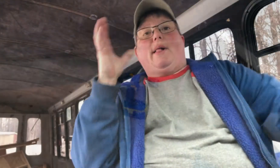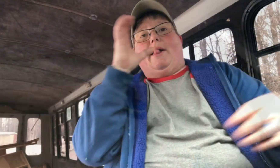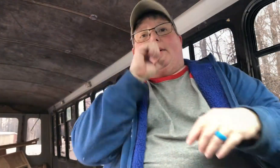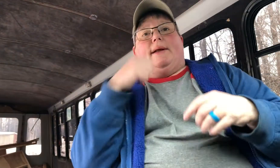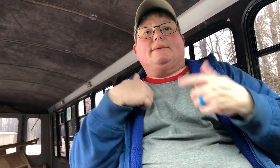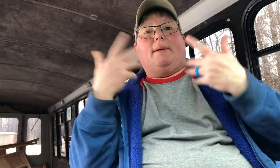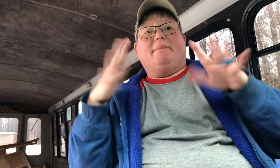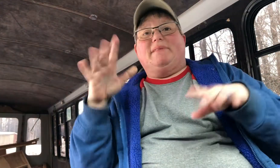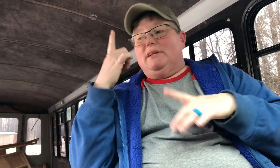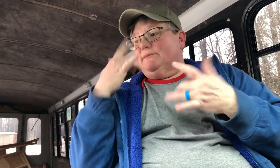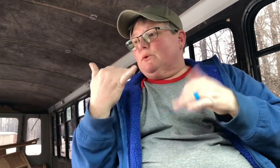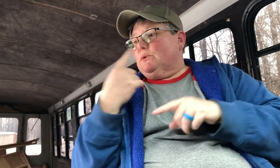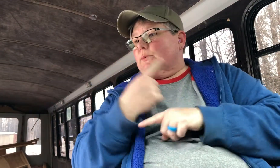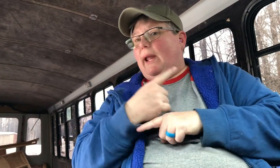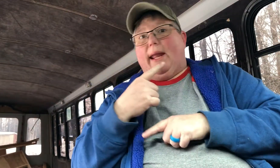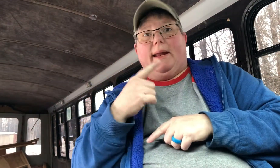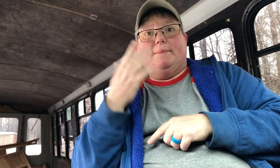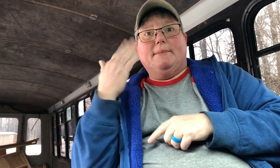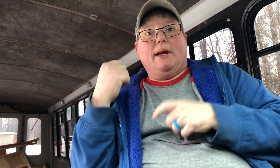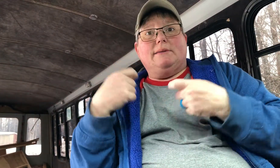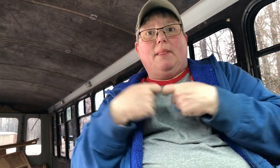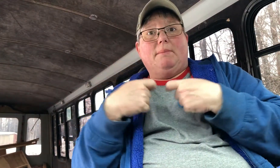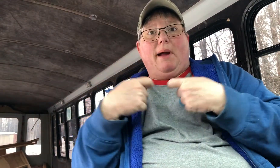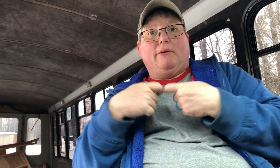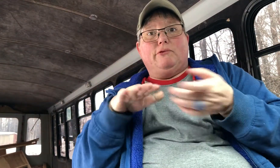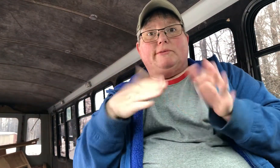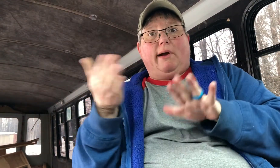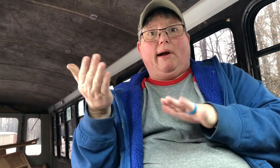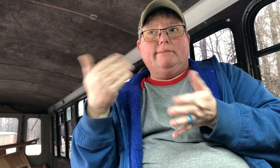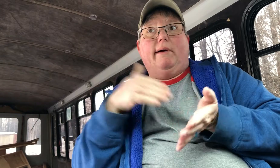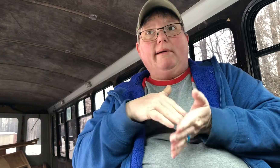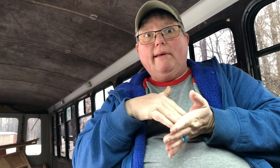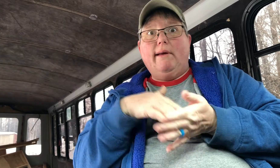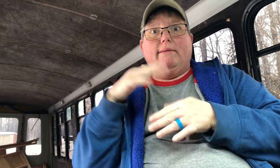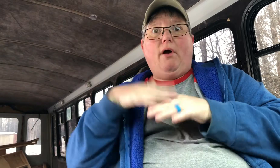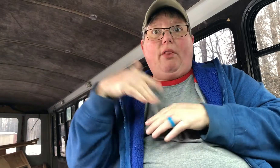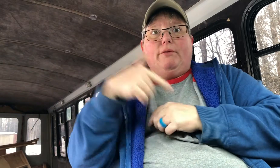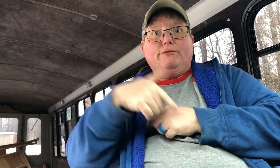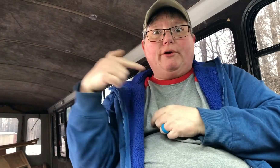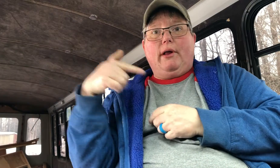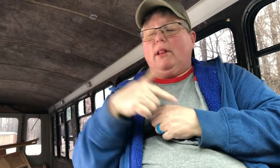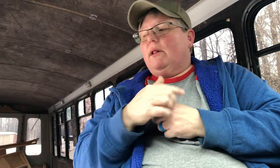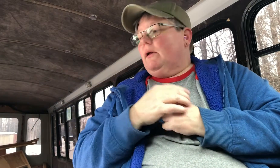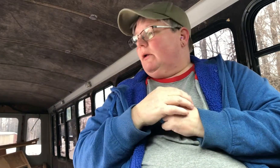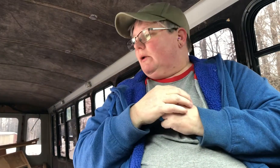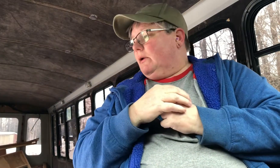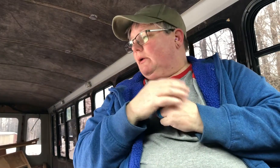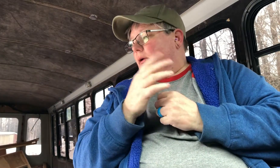Well I guess I'm finished for today, because the battery died again on the drill. Um